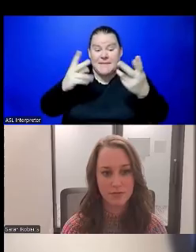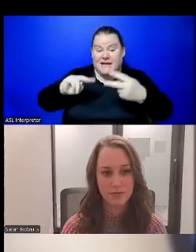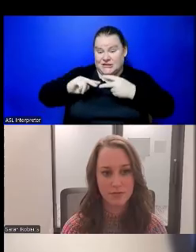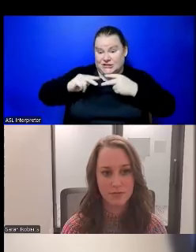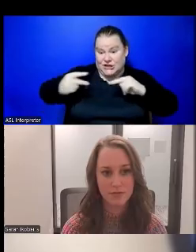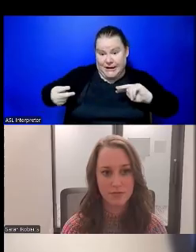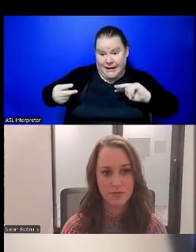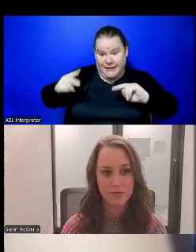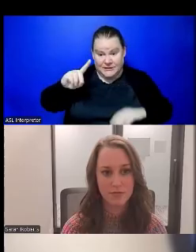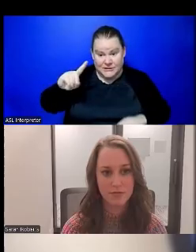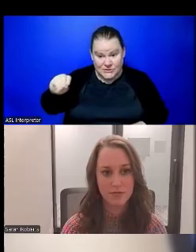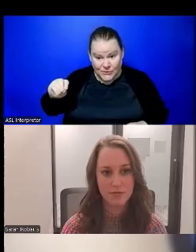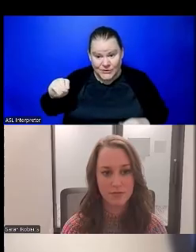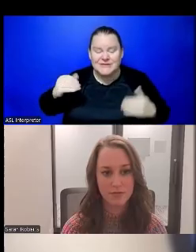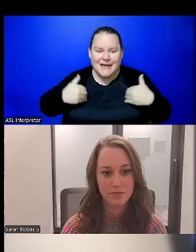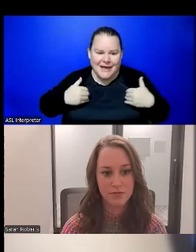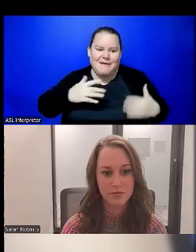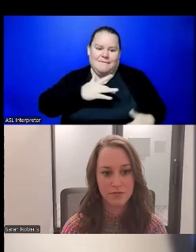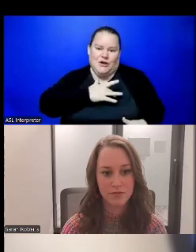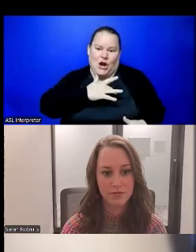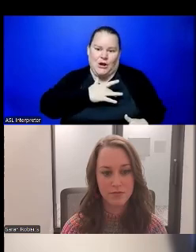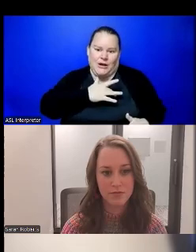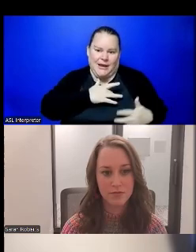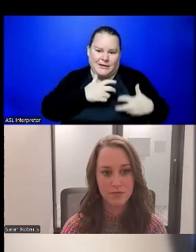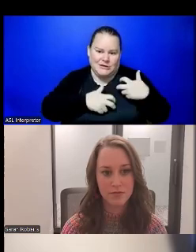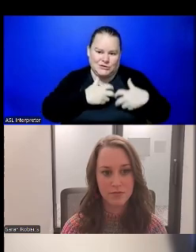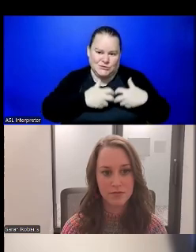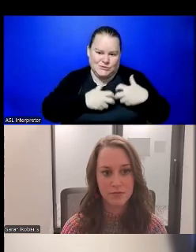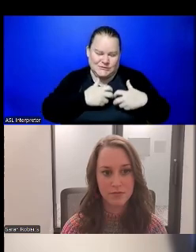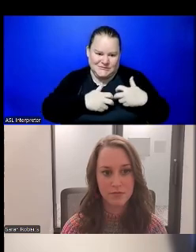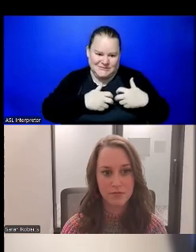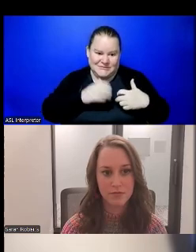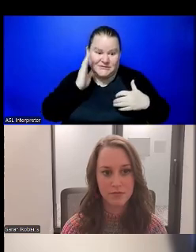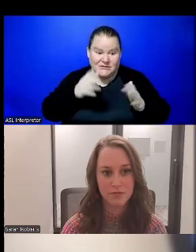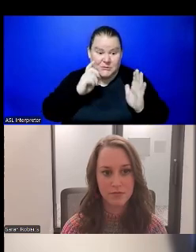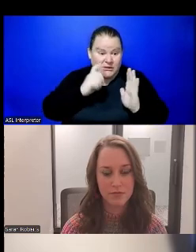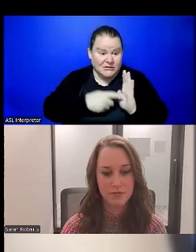have cardiac issues. You'll notice that's one of the few